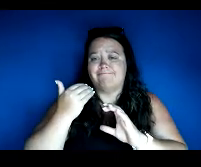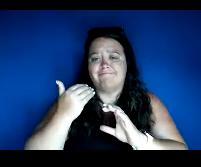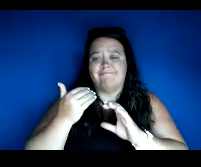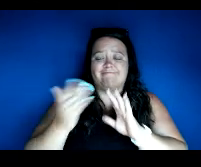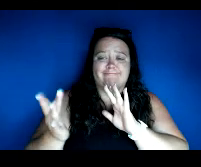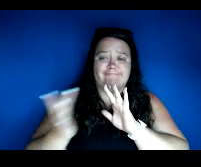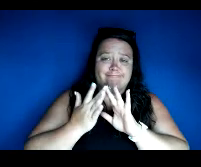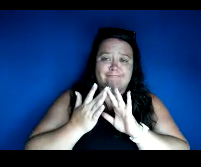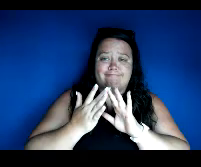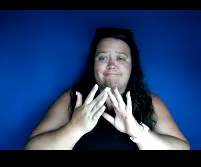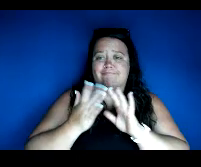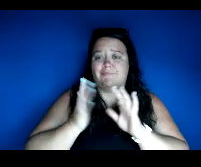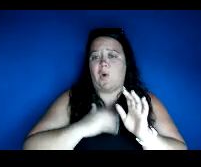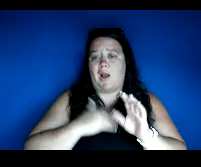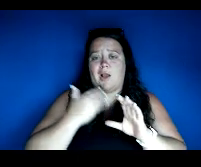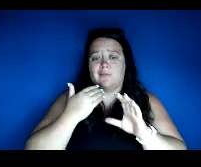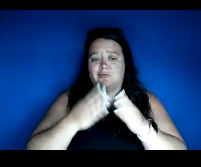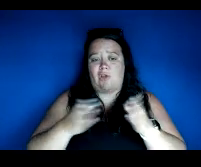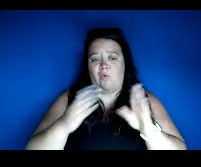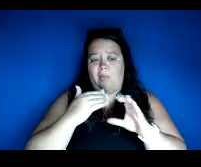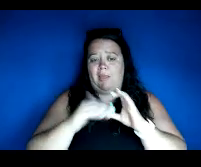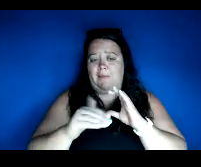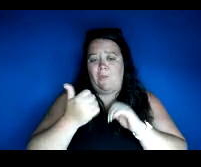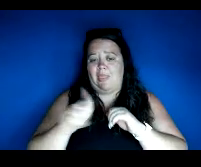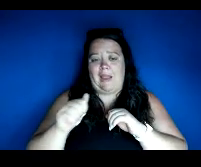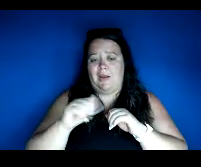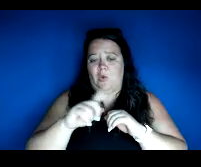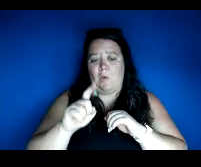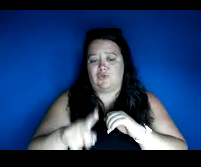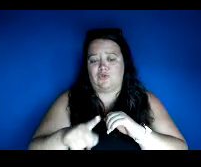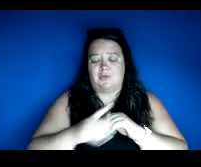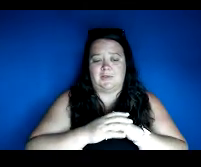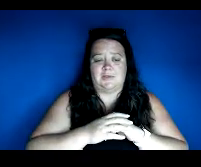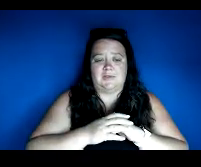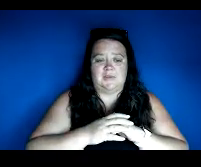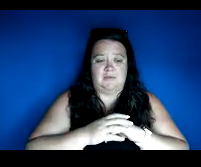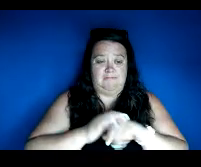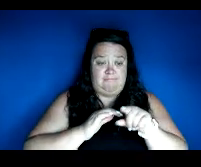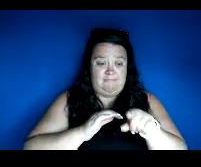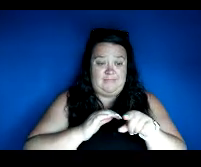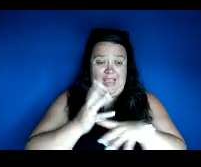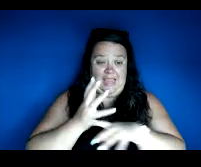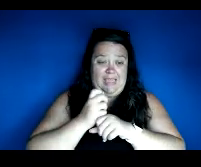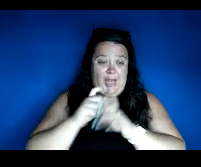or to our general account about any questions you have. I put that Getting Started link in the chat as well.